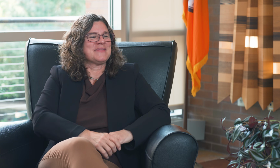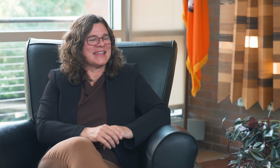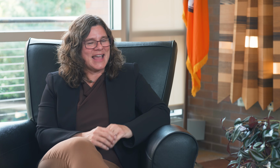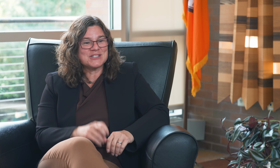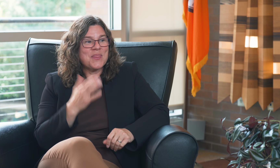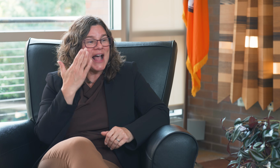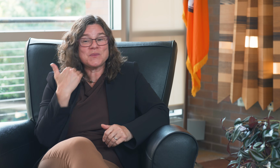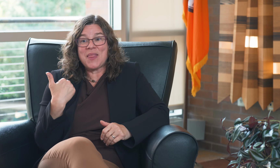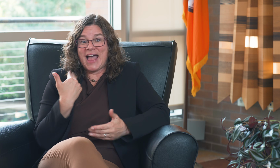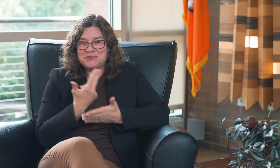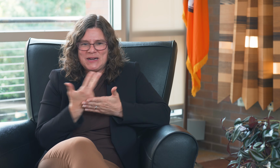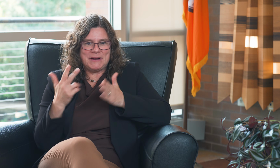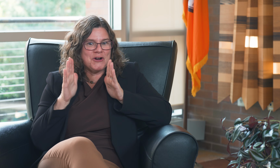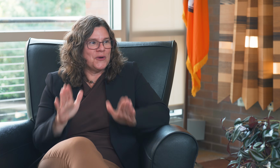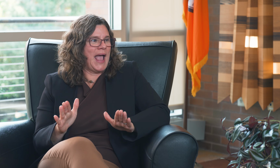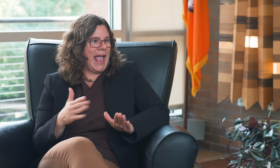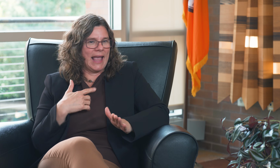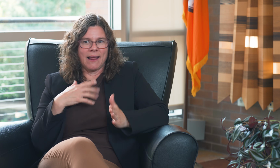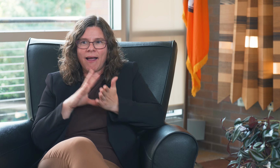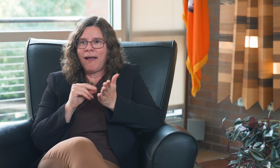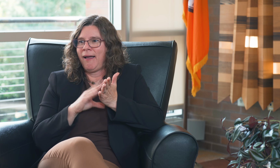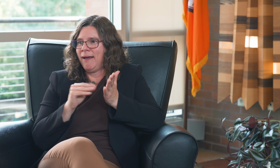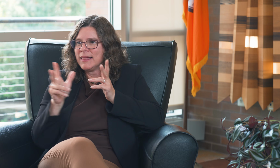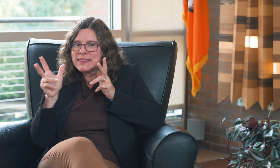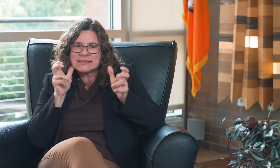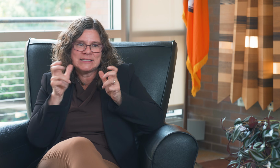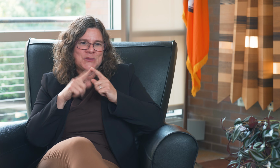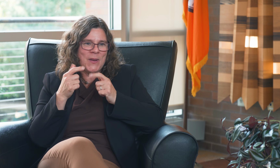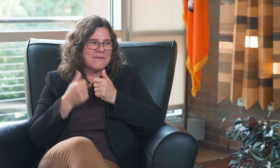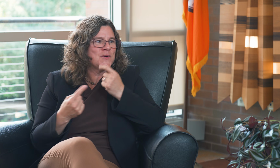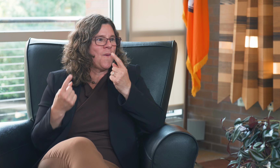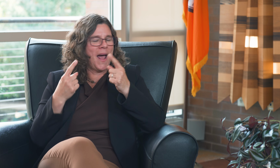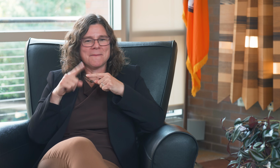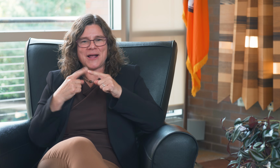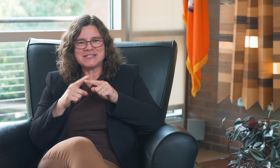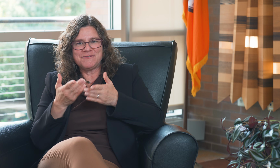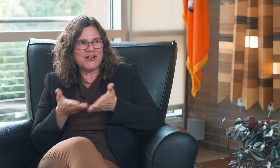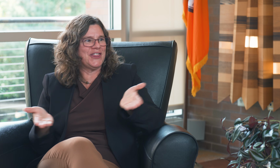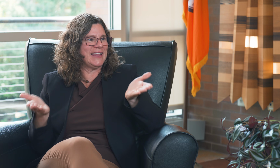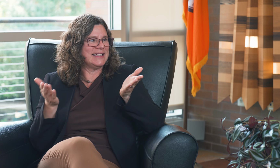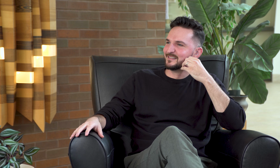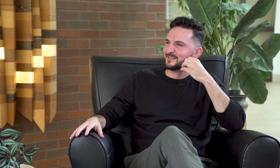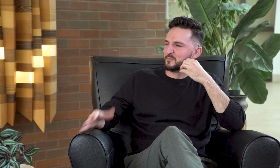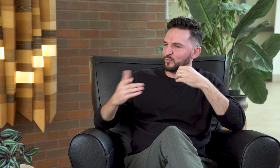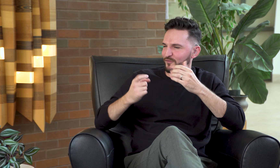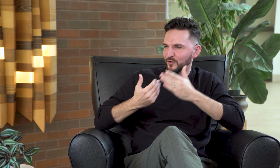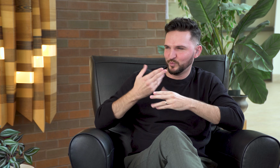And that's why the last three weeks have been great. I've been learning and listening to everyone about so many different things.